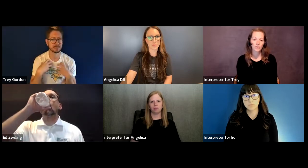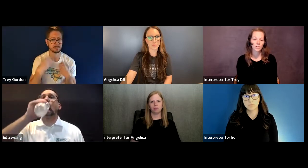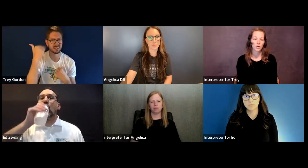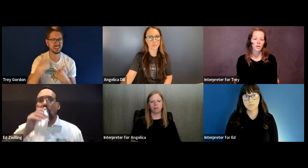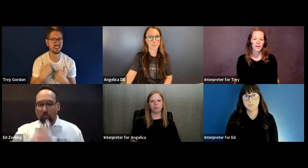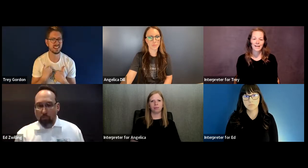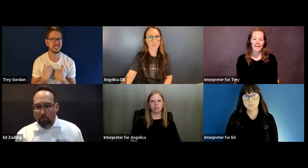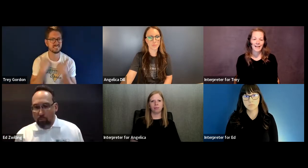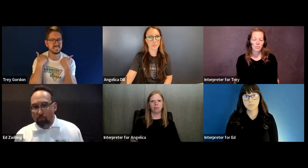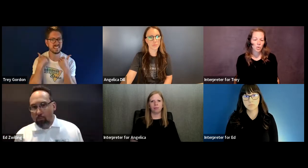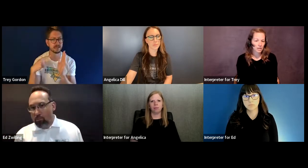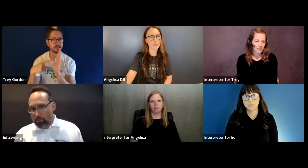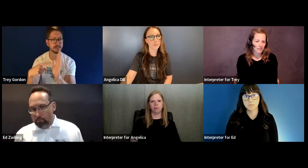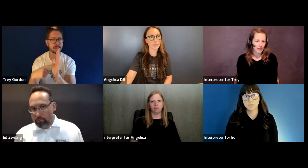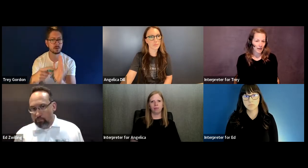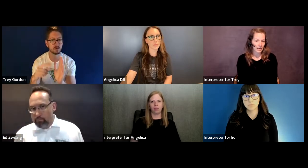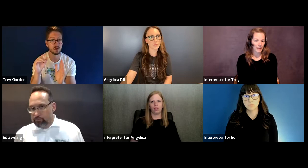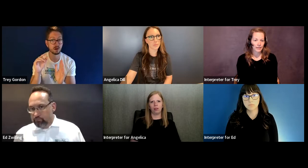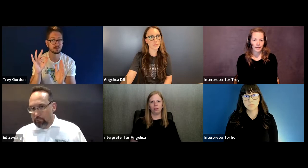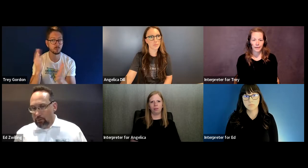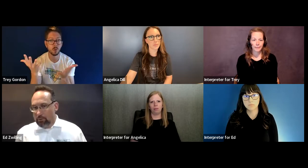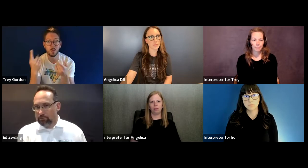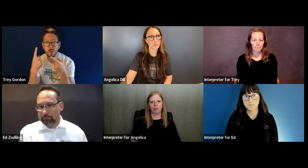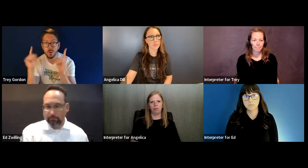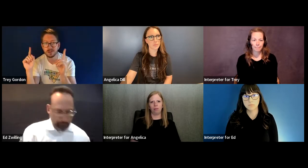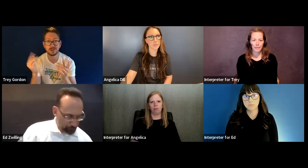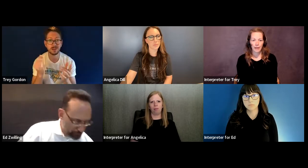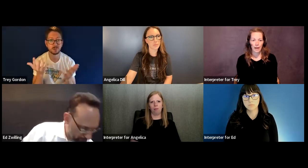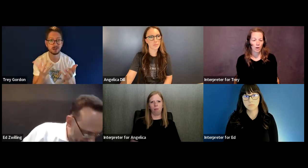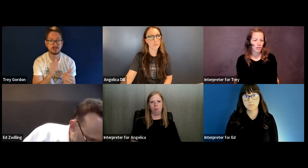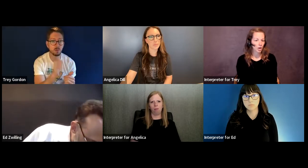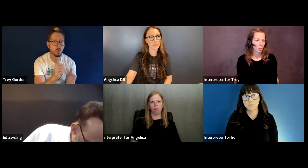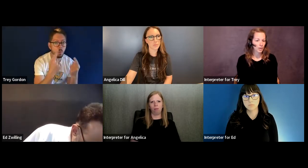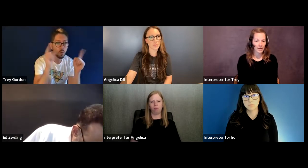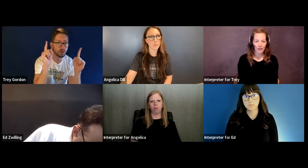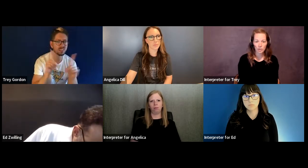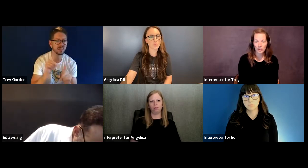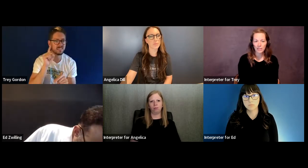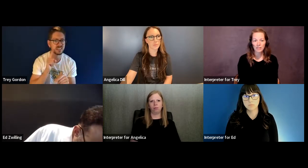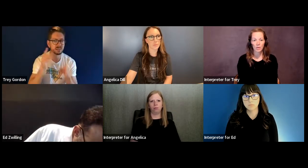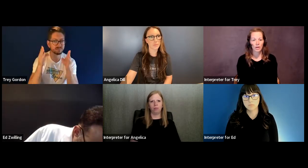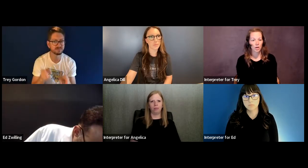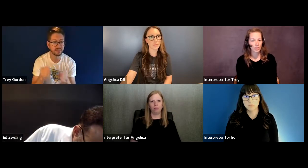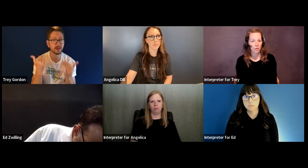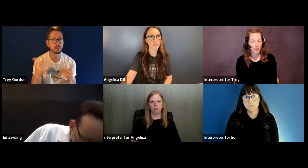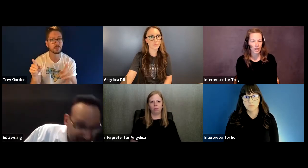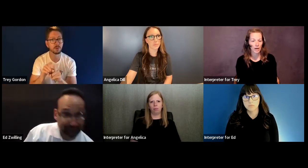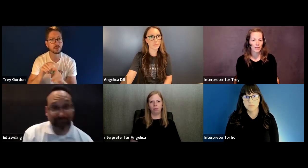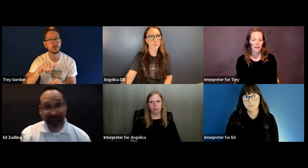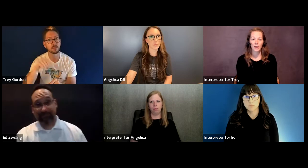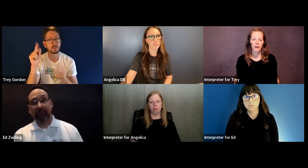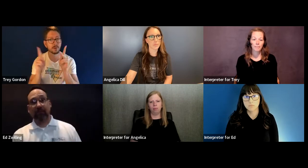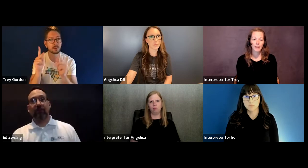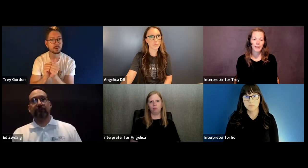so i'm torn because i um i want to know what that announcement is i want to know what's going on and